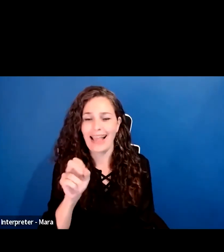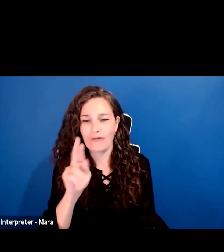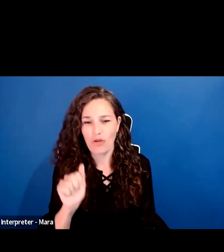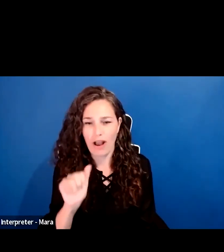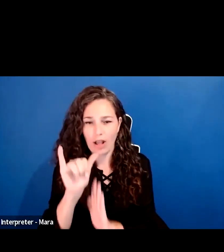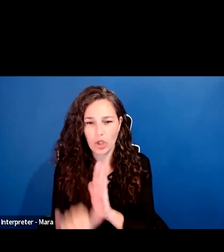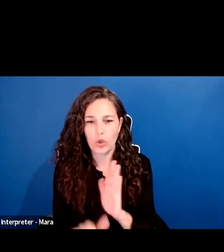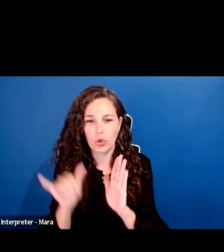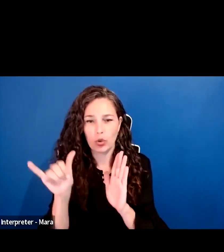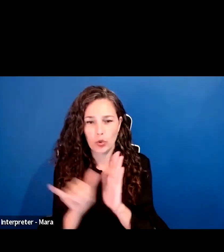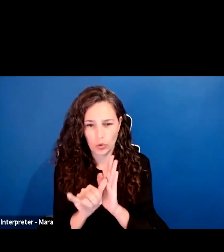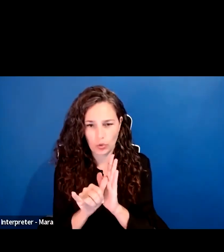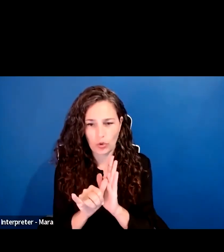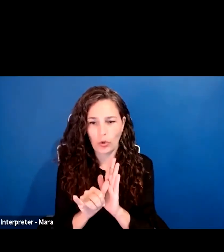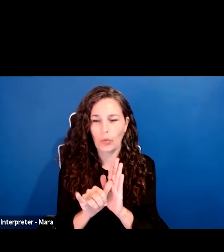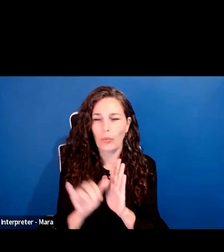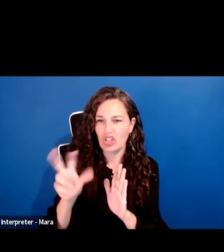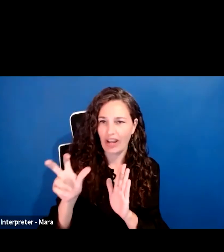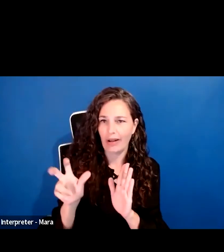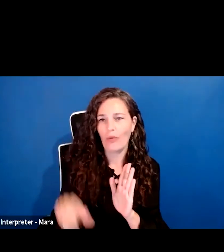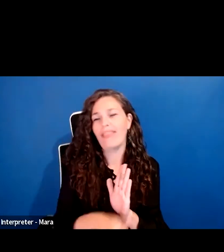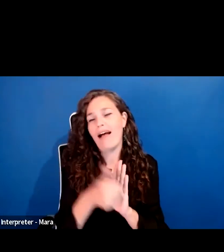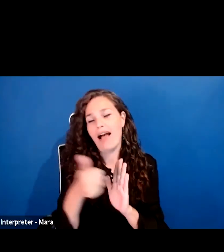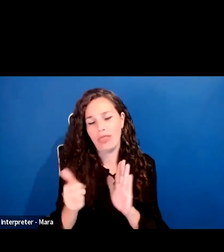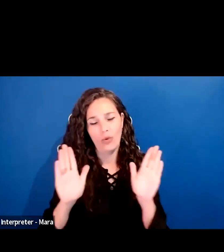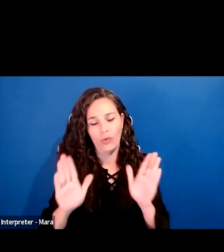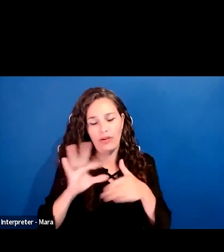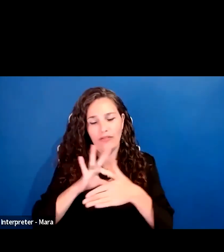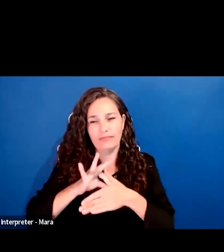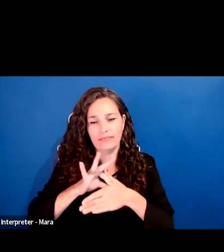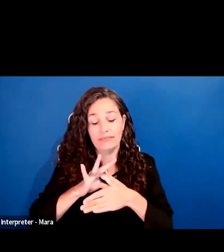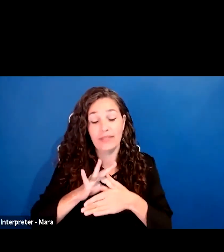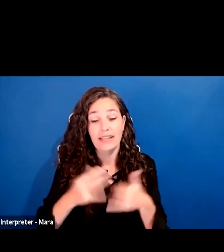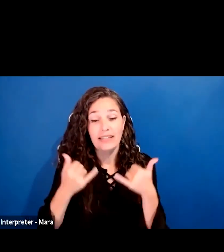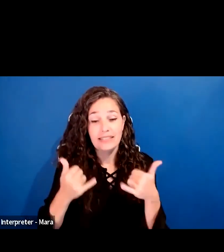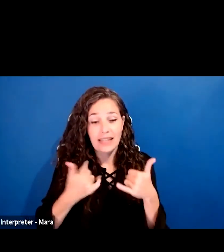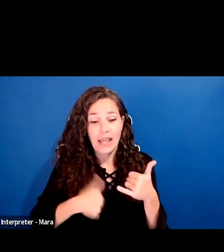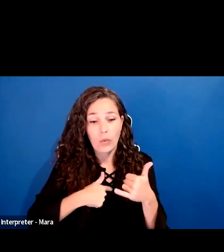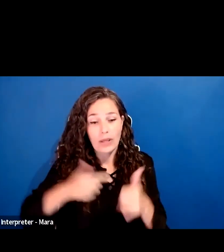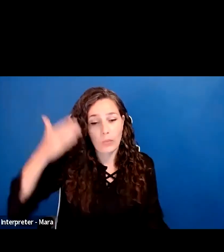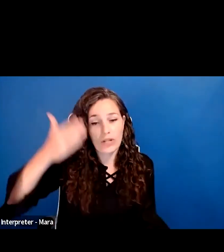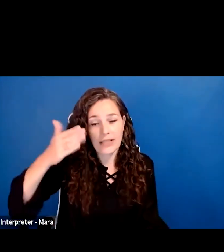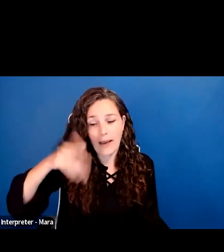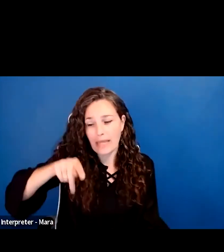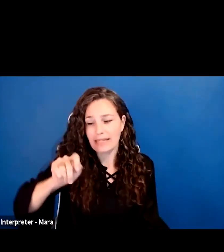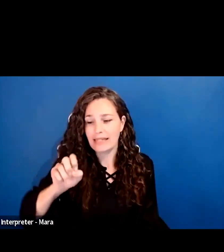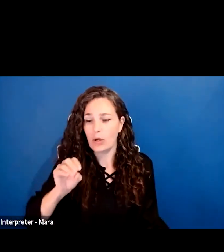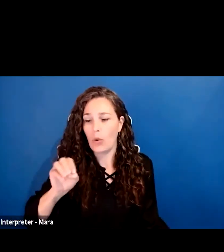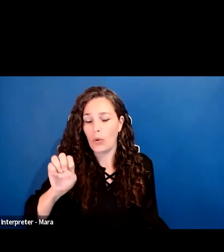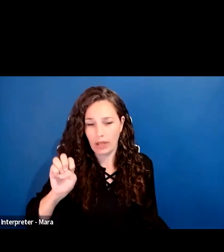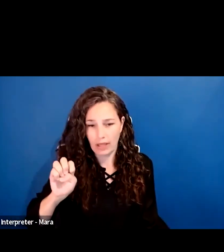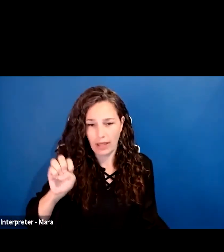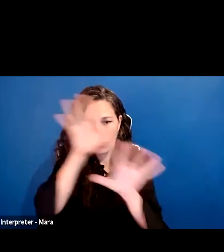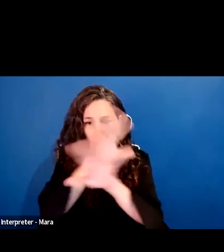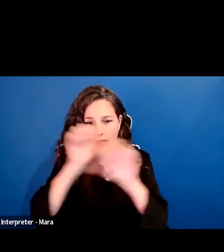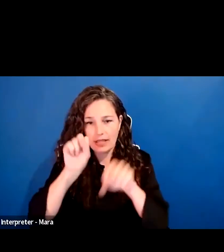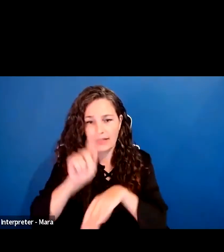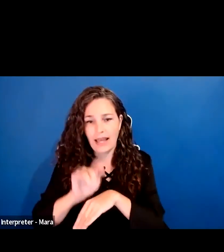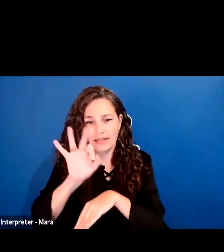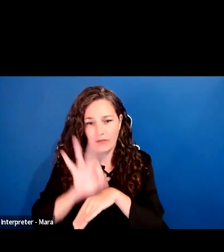along with all of our other great content. Today we present the PTEOE, President's task force on education